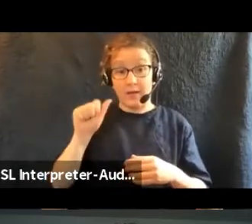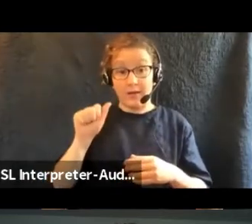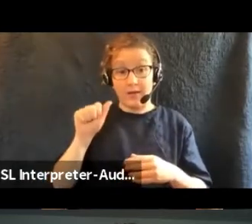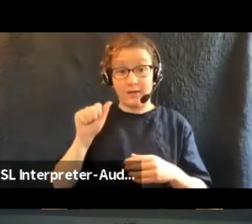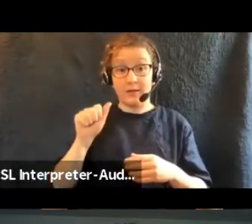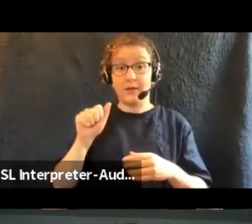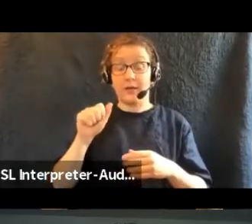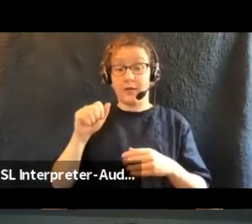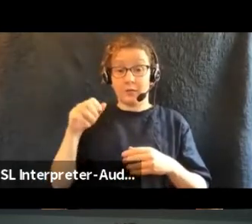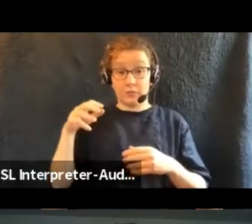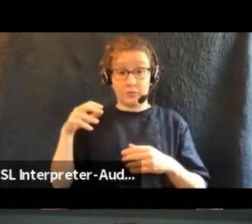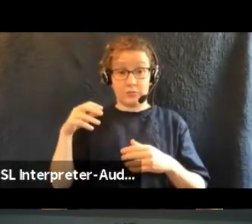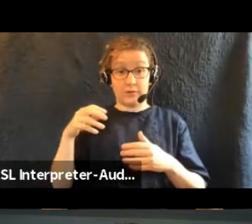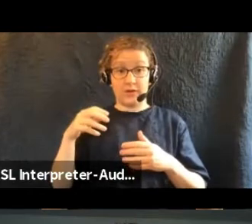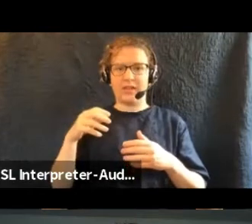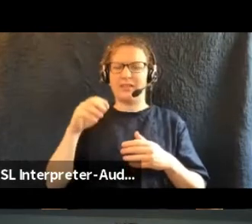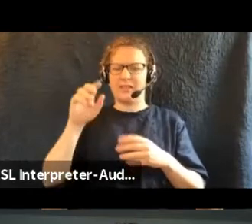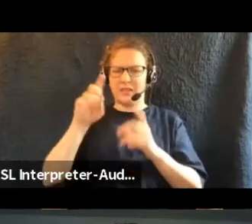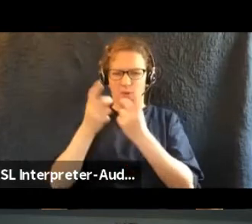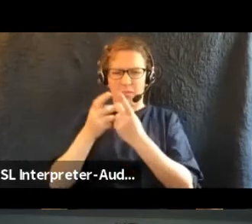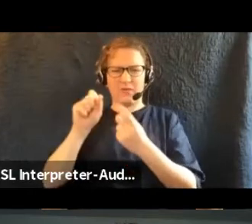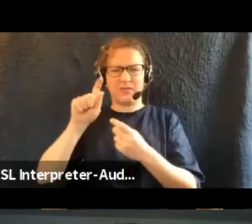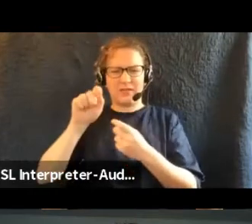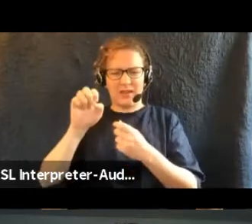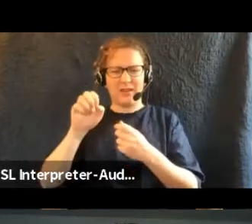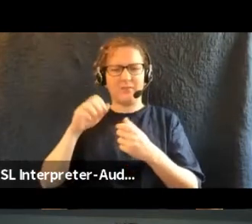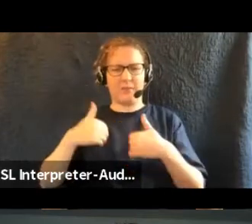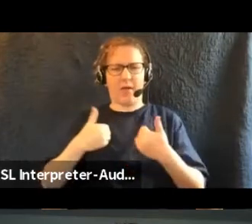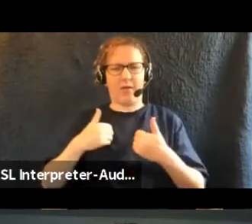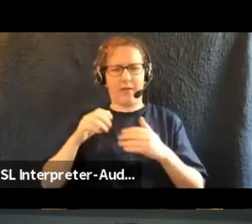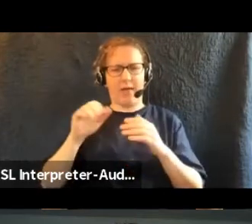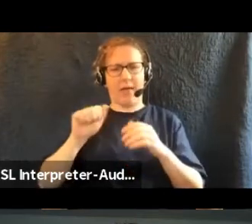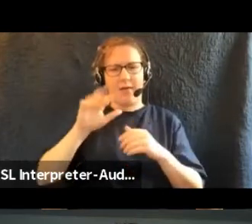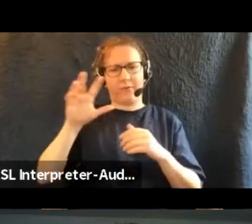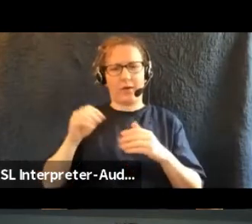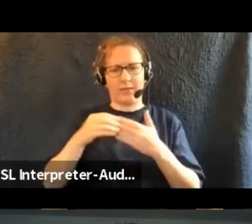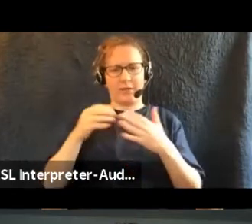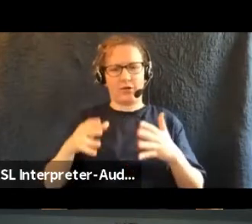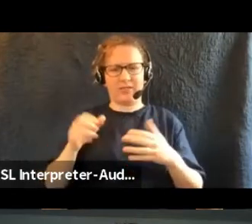Young African Leaders Initiative, which is celebrating its tenth anniversary this month.